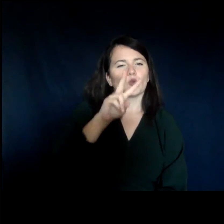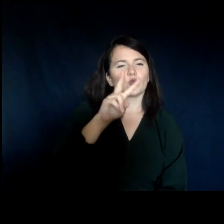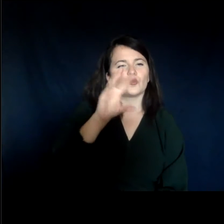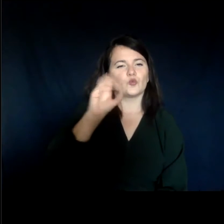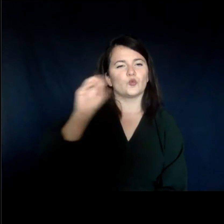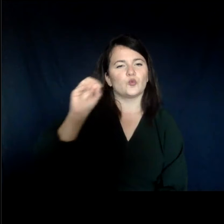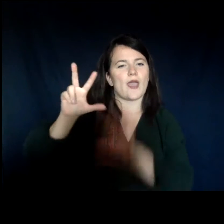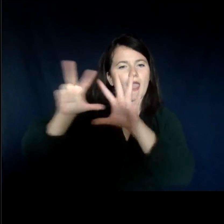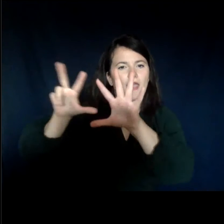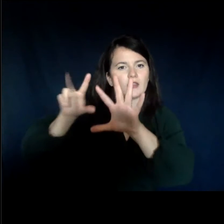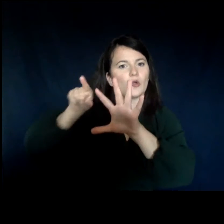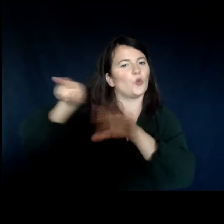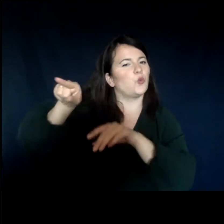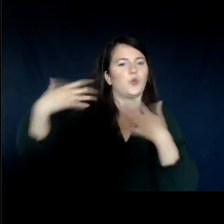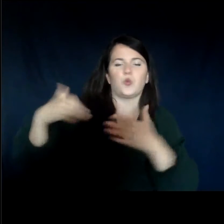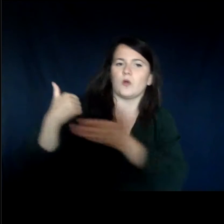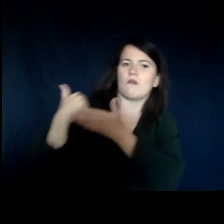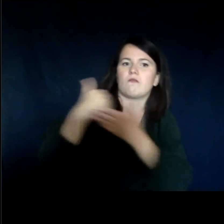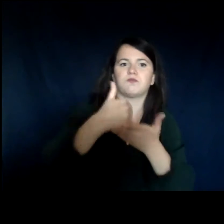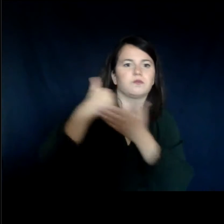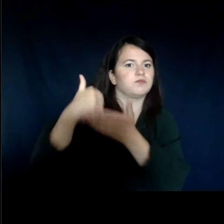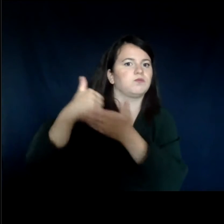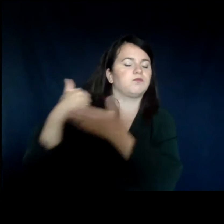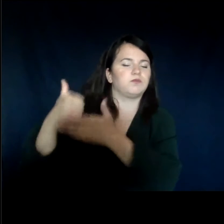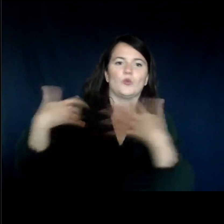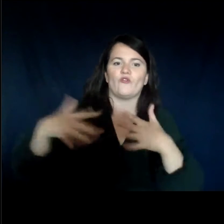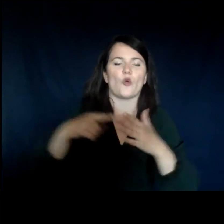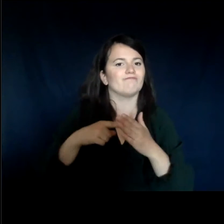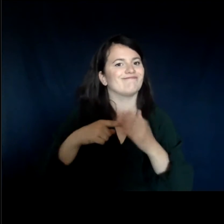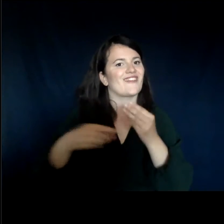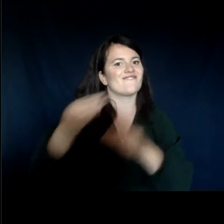in existing programmes and reprogramming